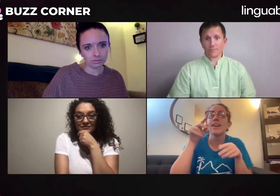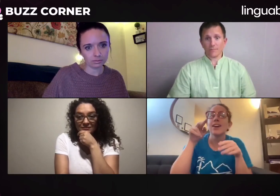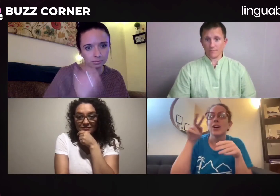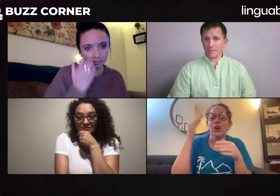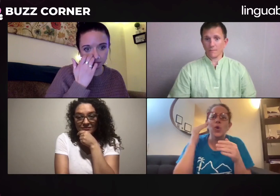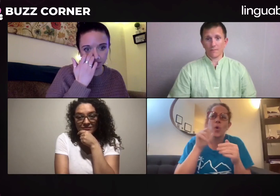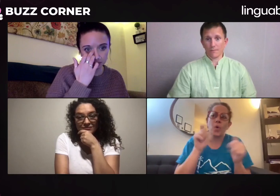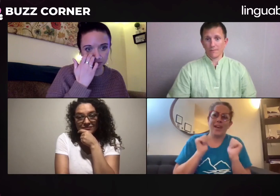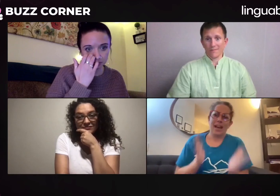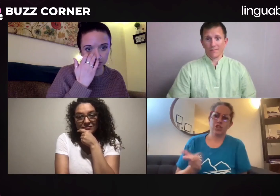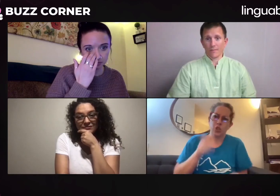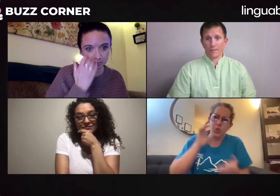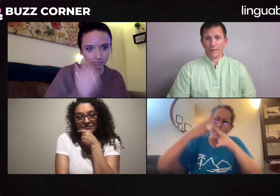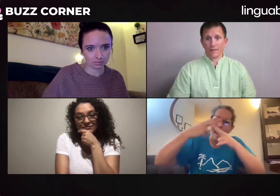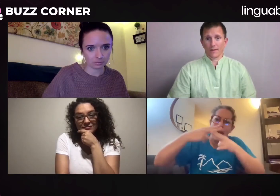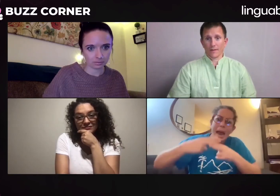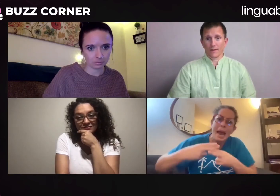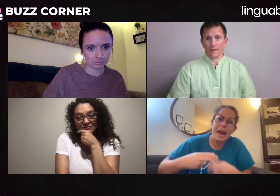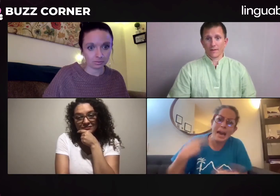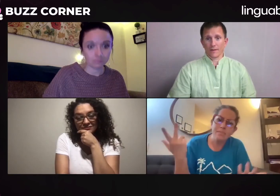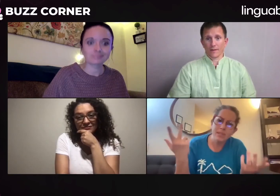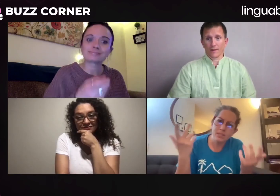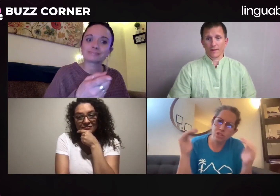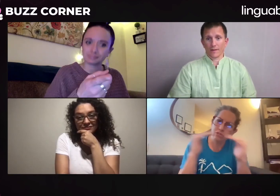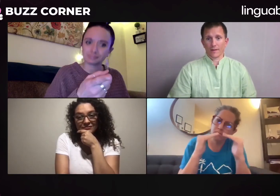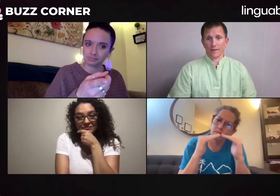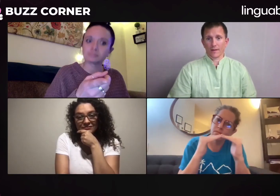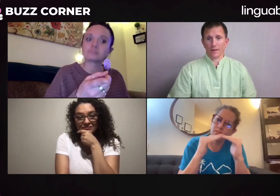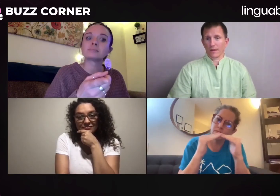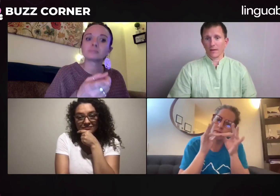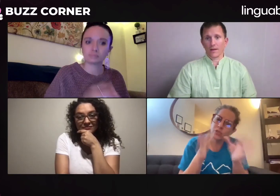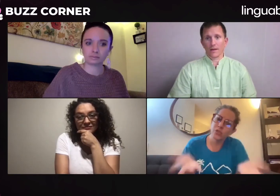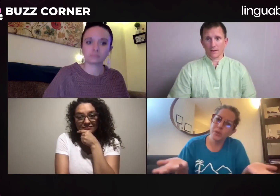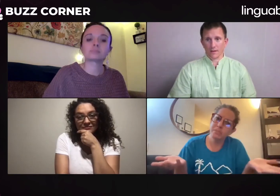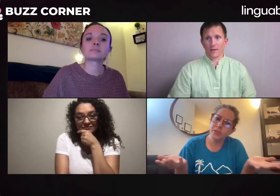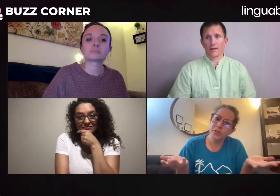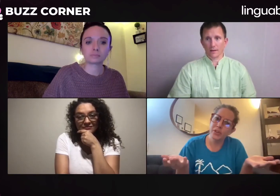And it's important to know in the same way that it's important to know who the actors are and which theater it is. Right?